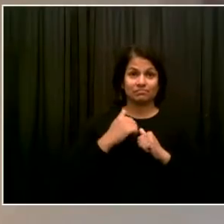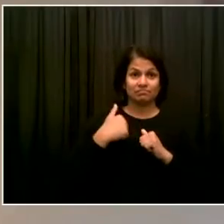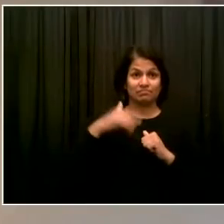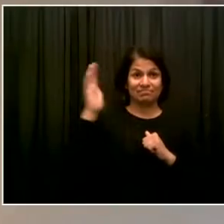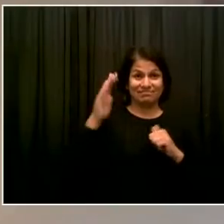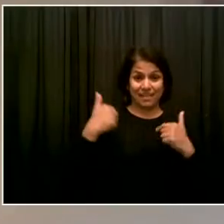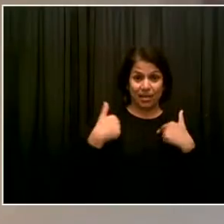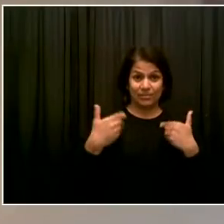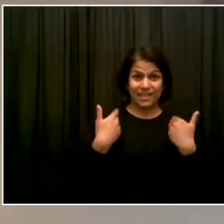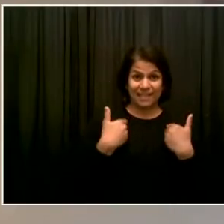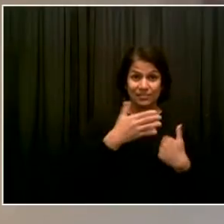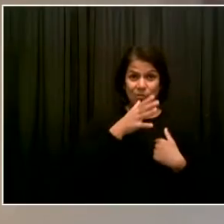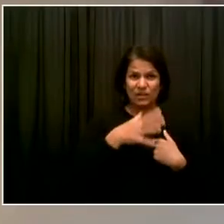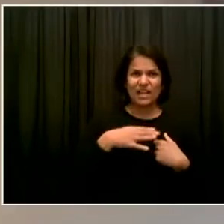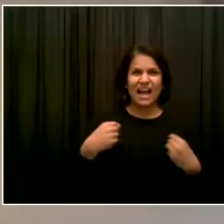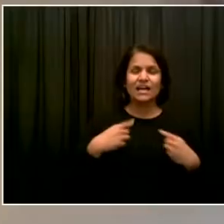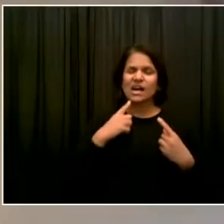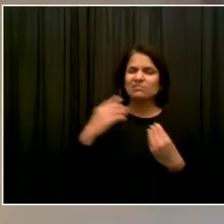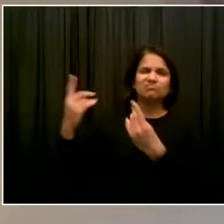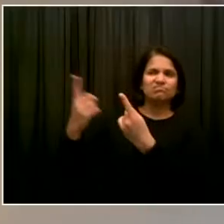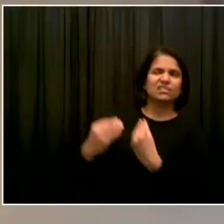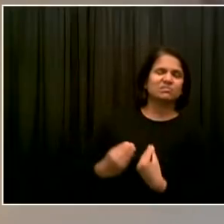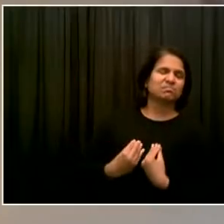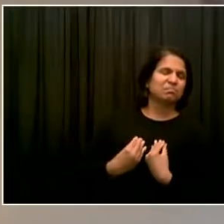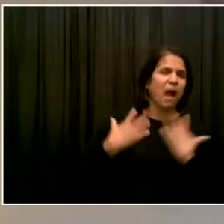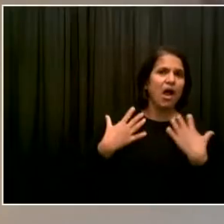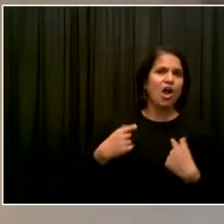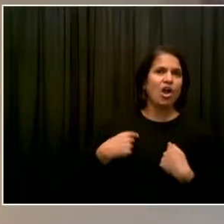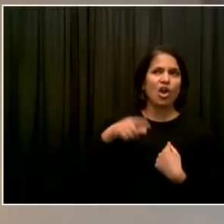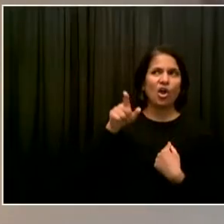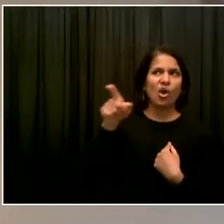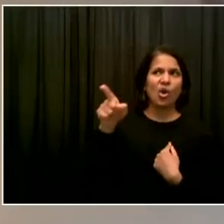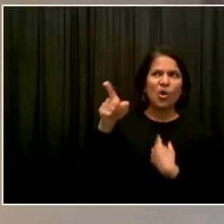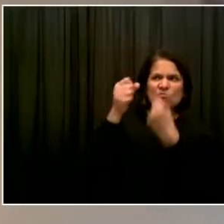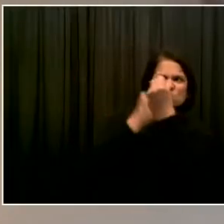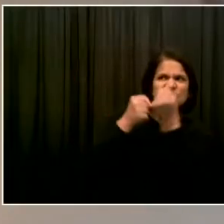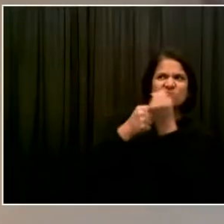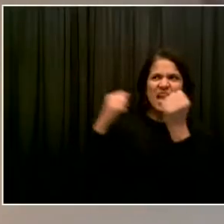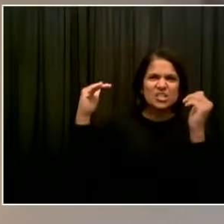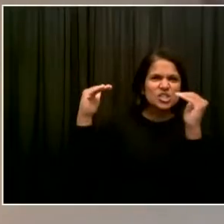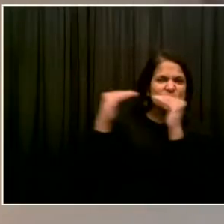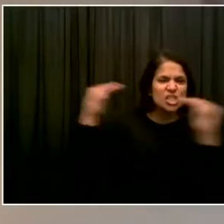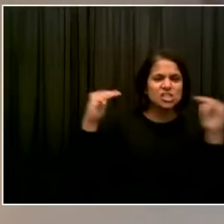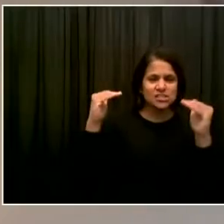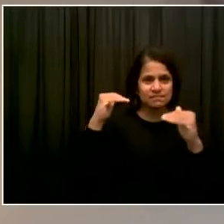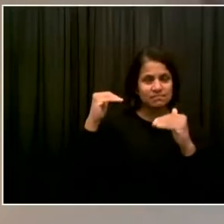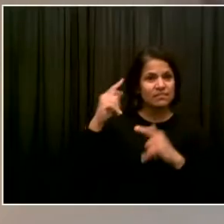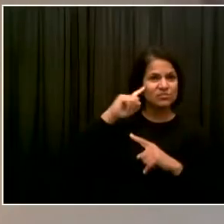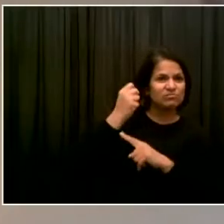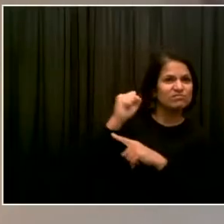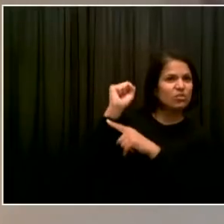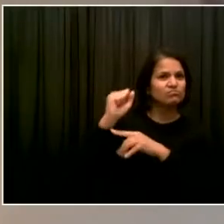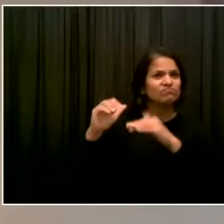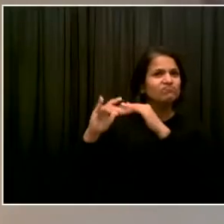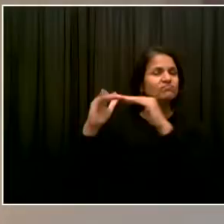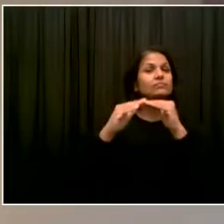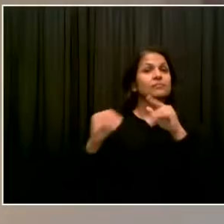YEARS. LIKE MANY YOUNG WOMEN, I WAS INSPIRED BY THE